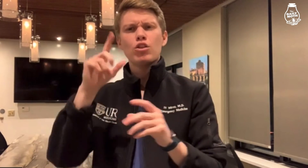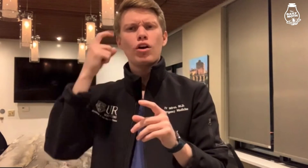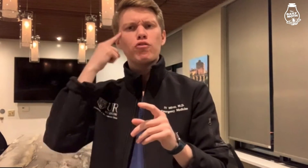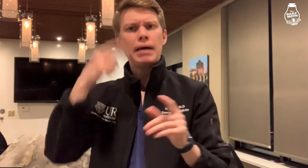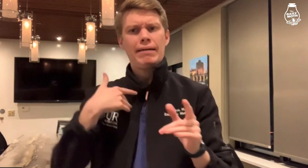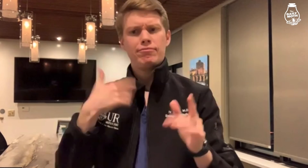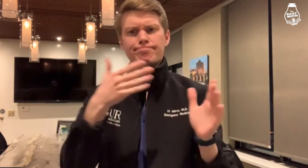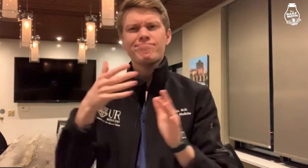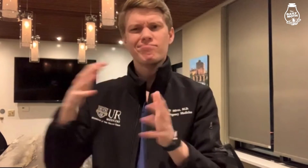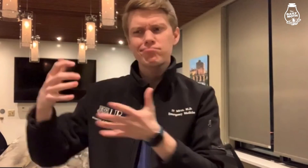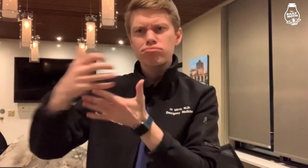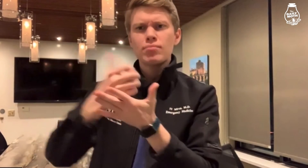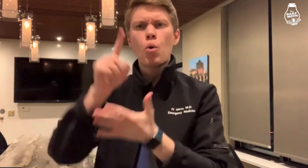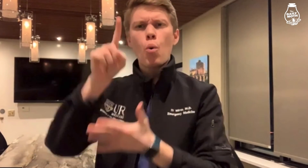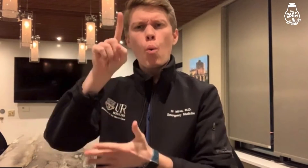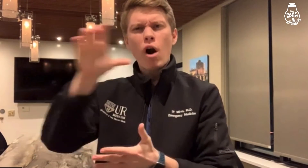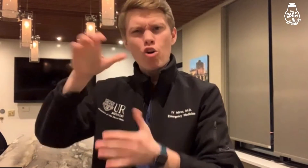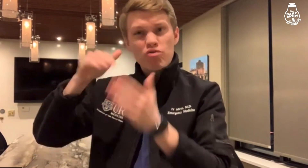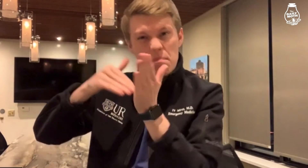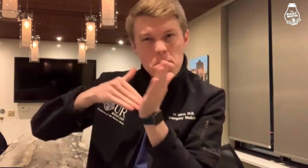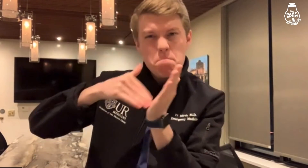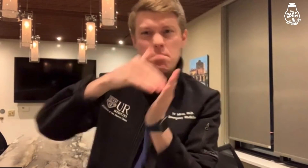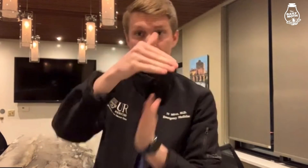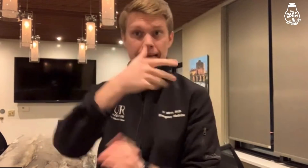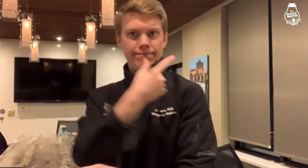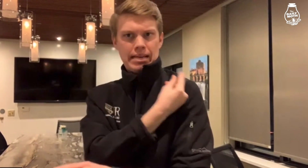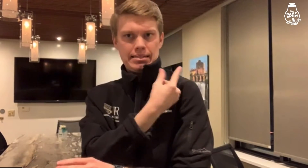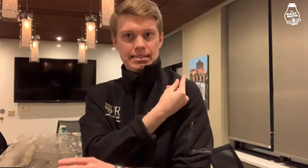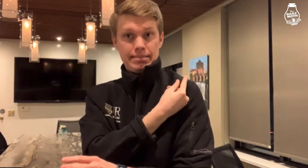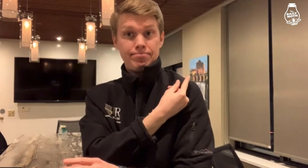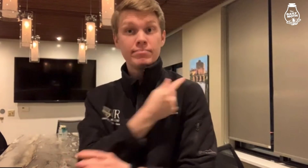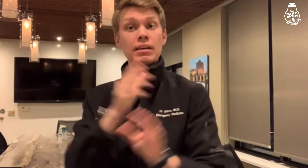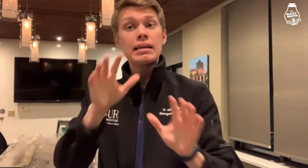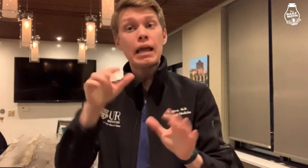the government bought a supply of 100 million vaccines.